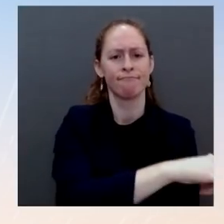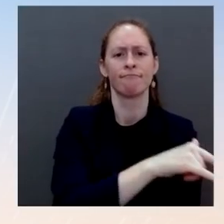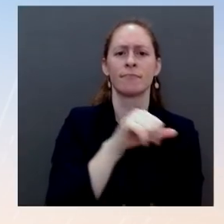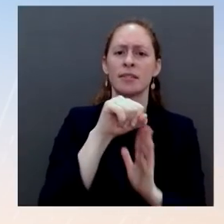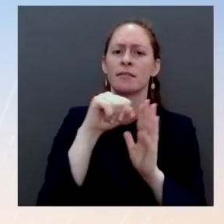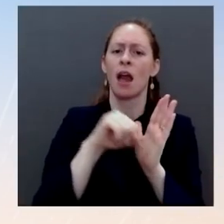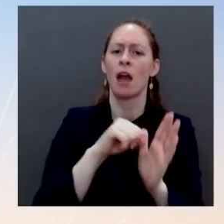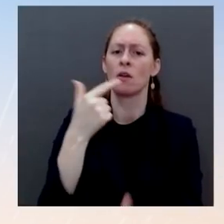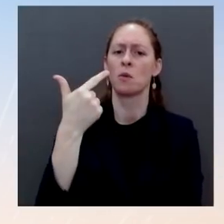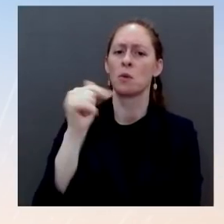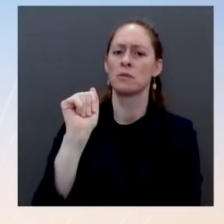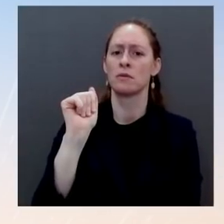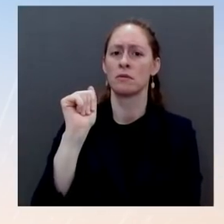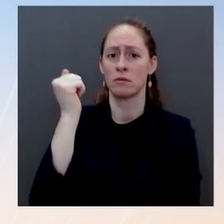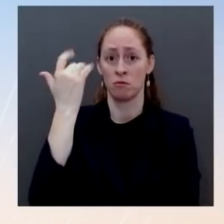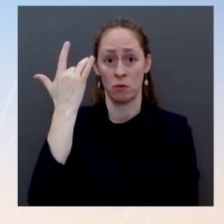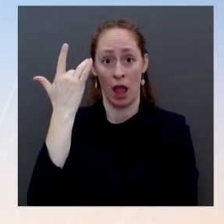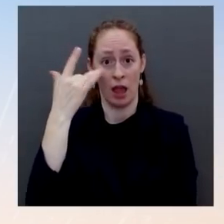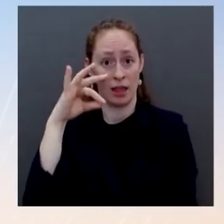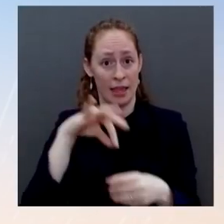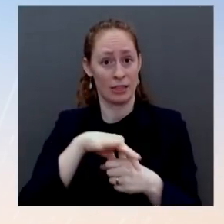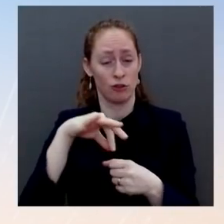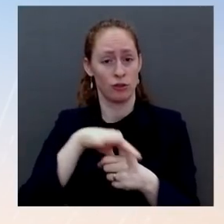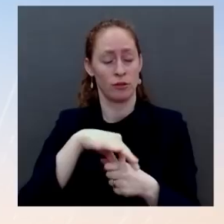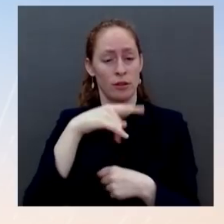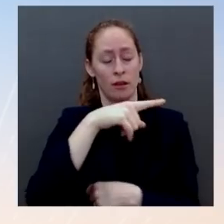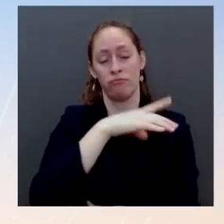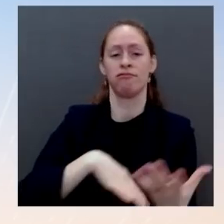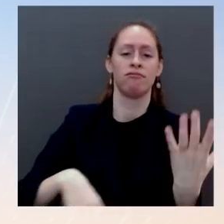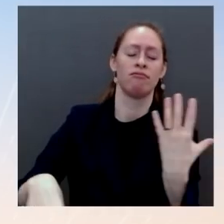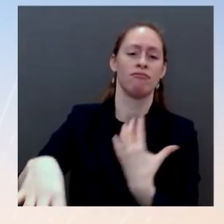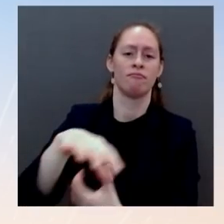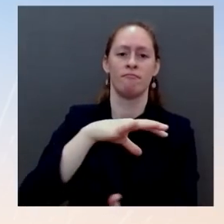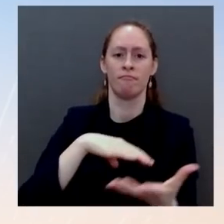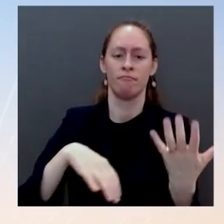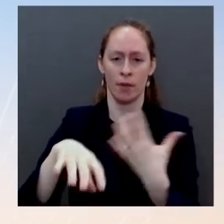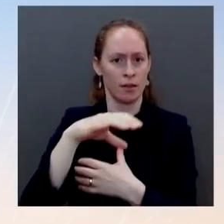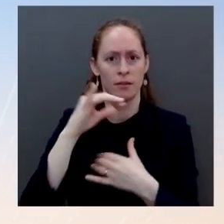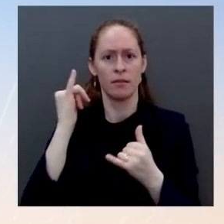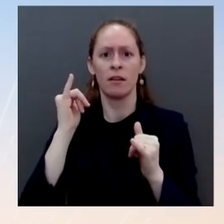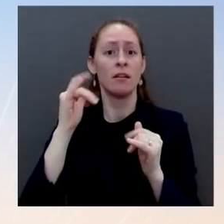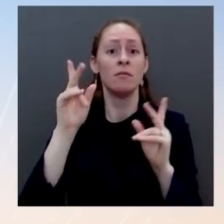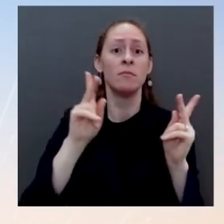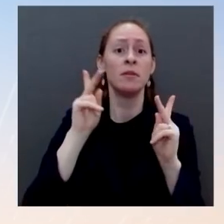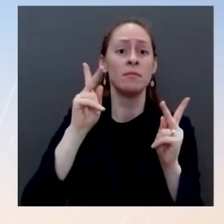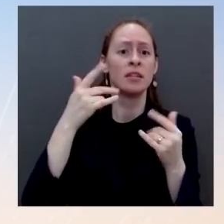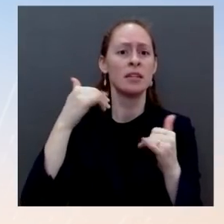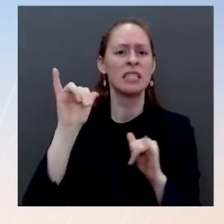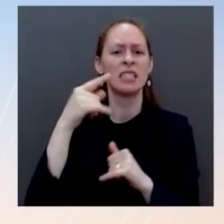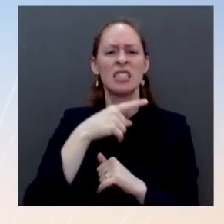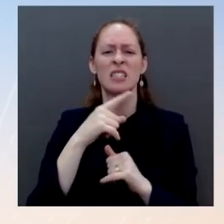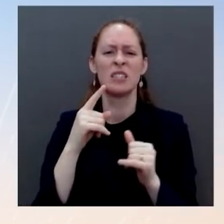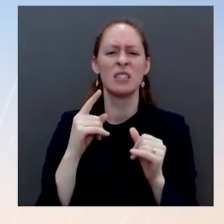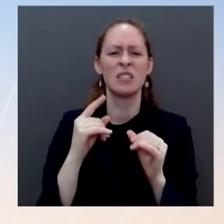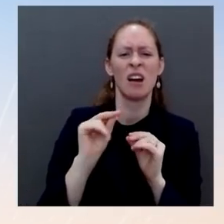It was also pivotal to the Civil Rights Movement. It's important to underline that while these un-American efforts are being driven by the Big Lie, they're also in line